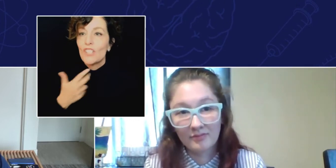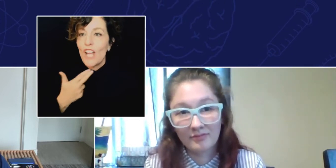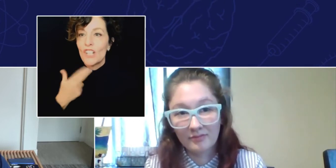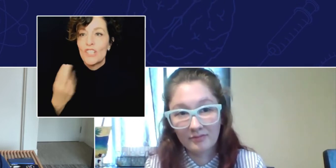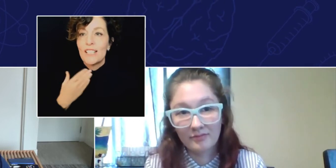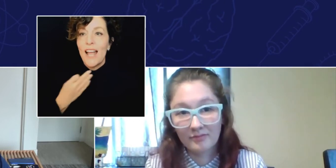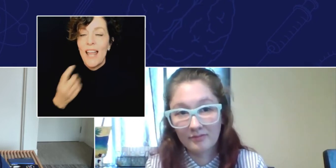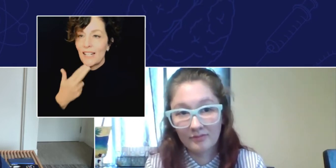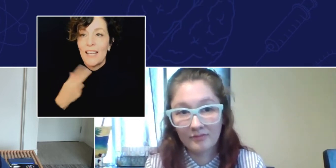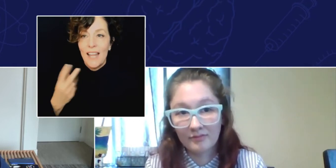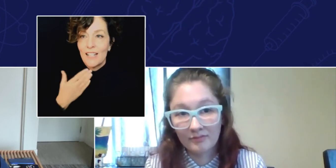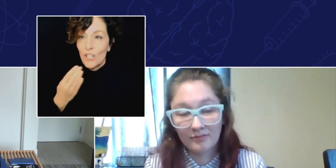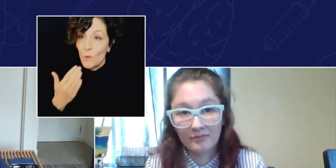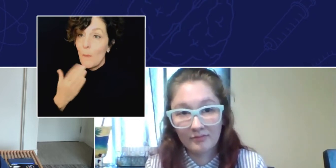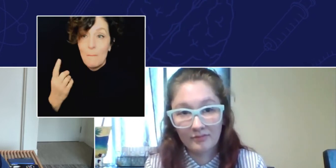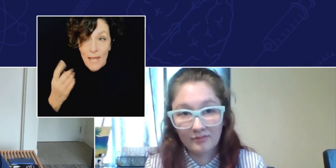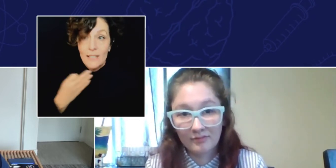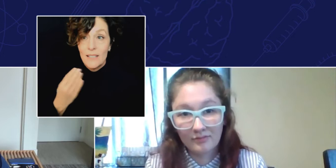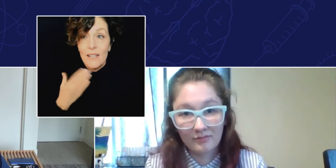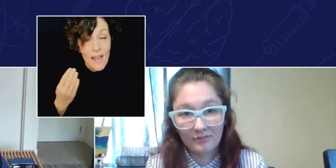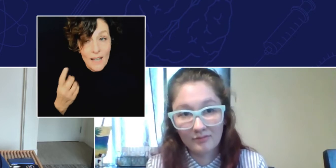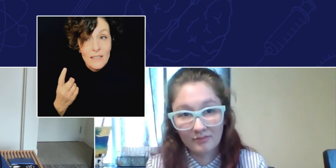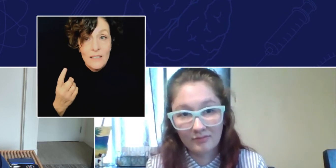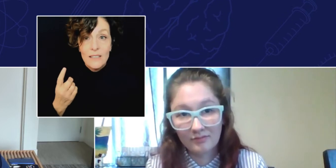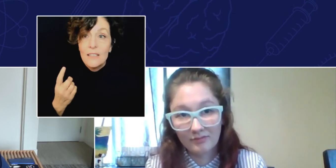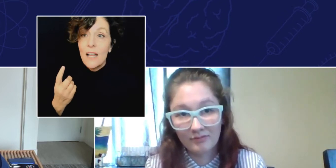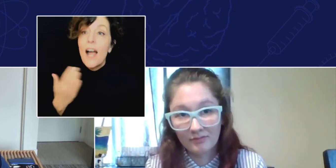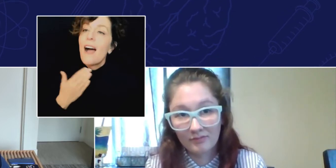that I've had in getting into medicine. And...